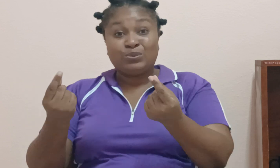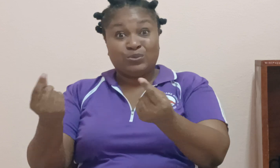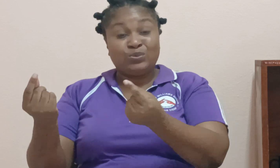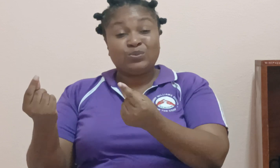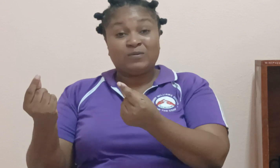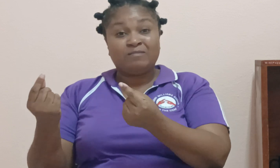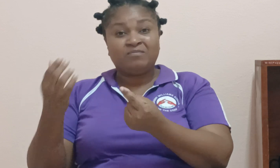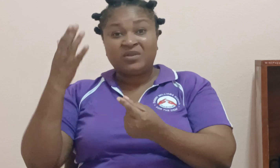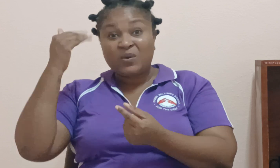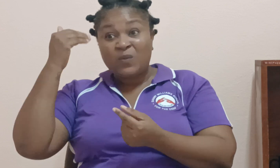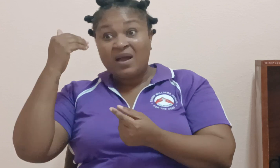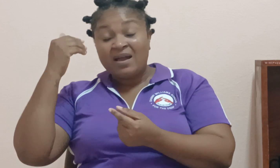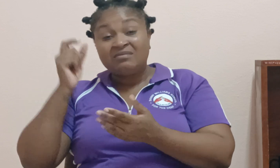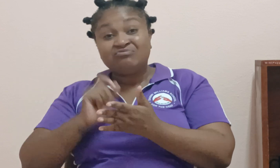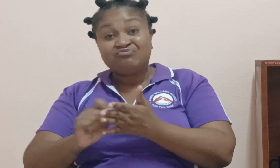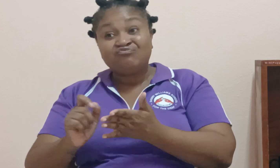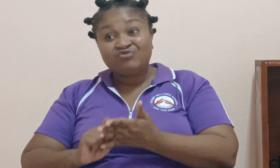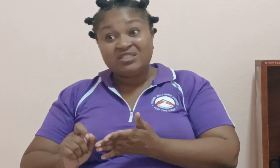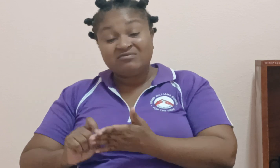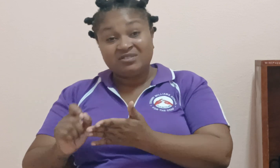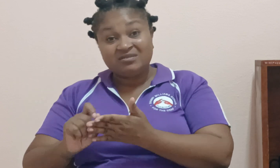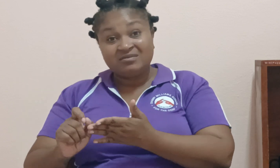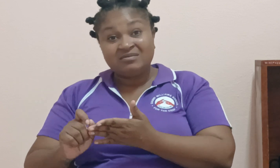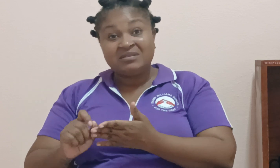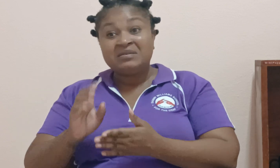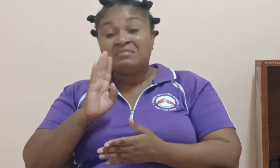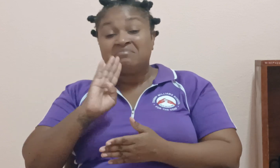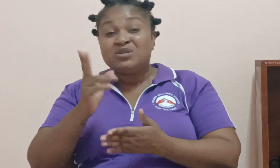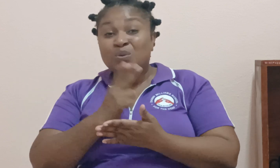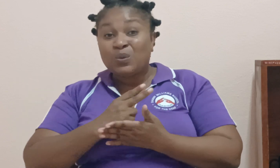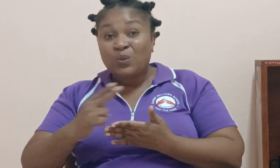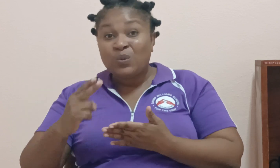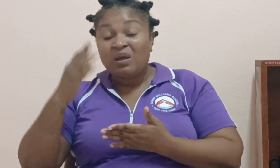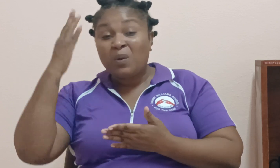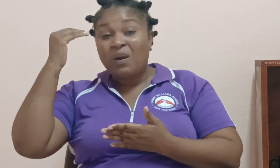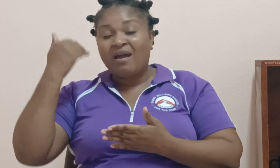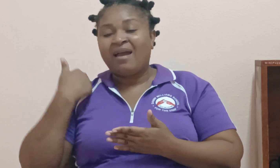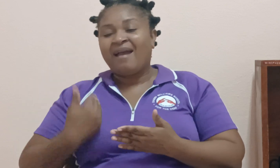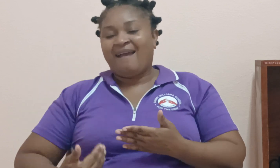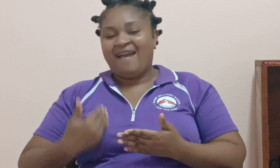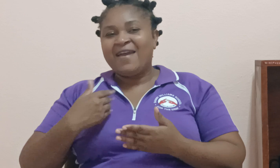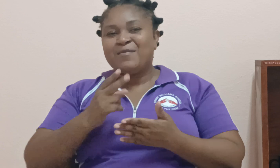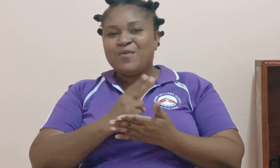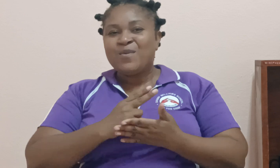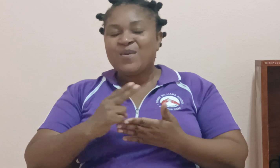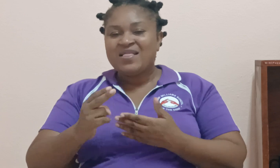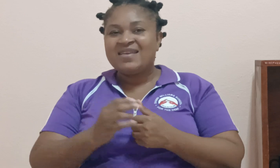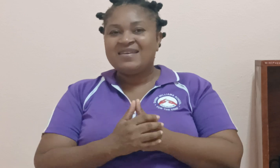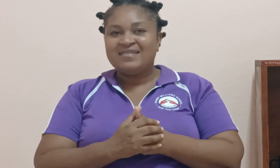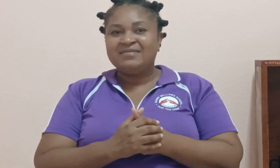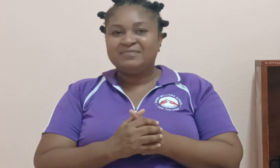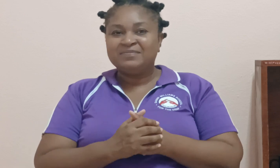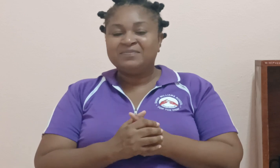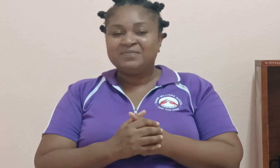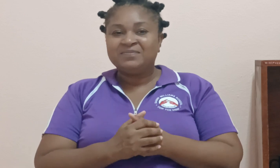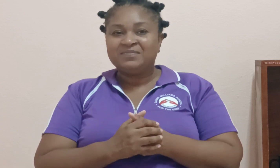for it is written: “Be holy, because I am holy.”